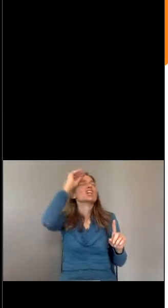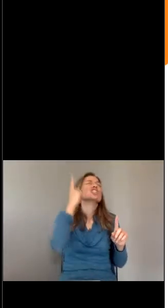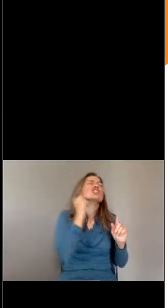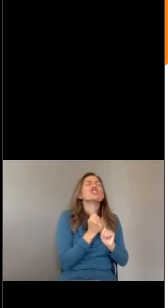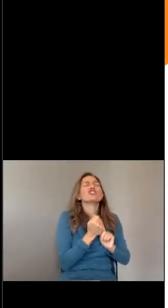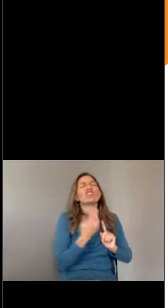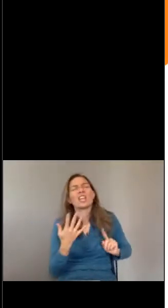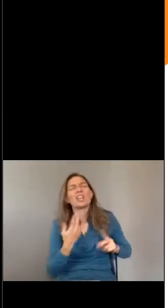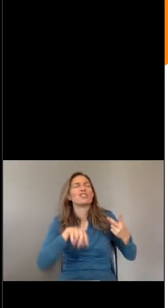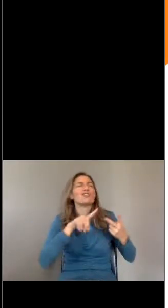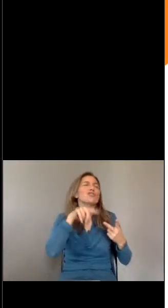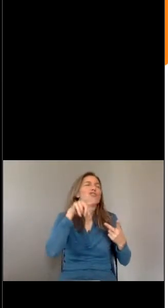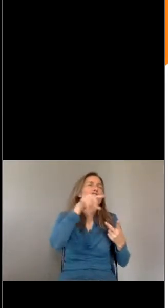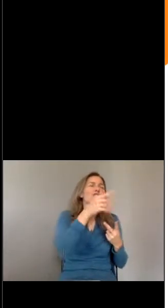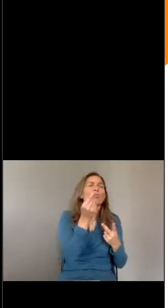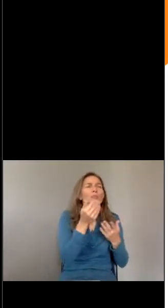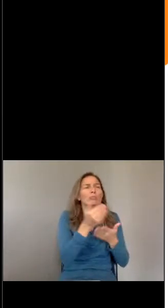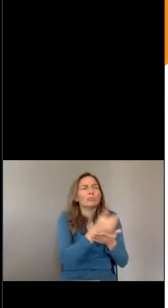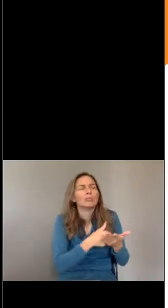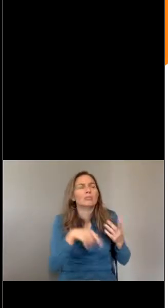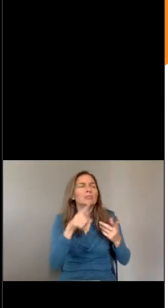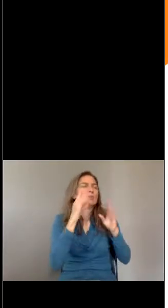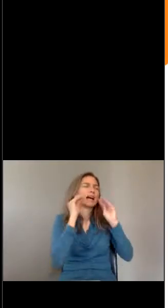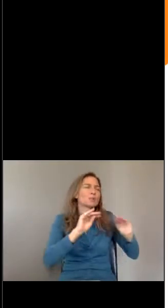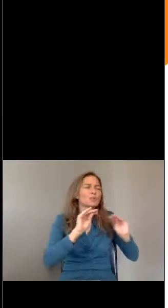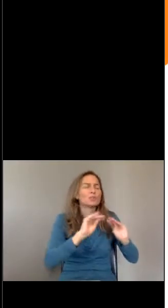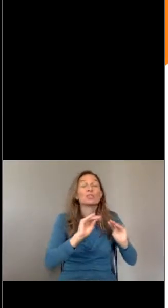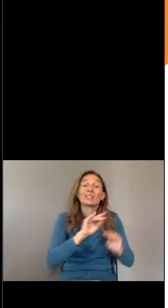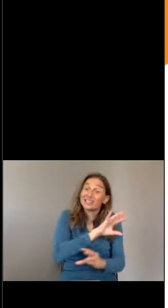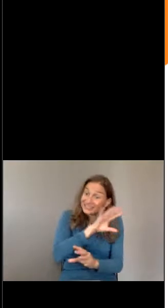when we look at designing and developing social protection schemes